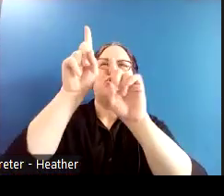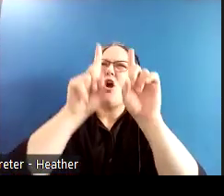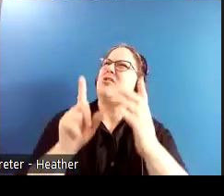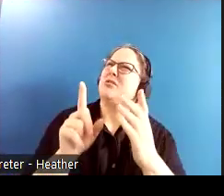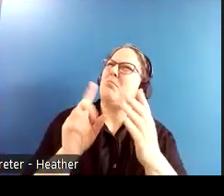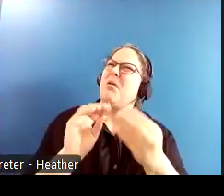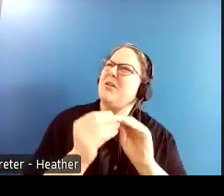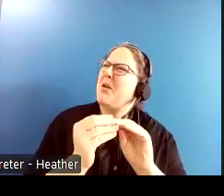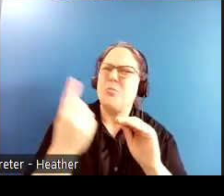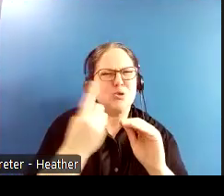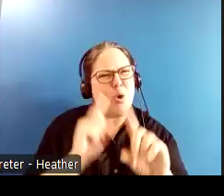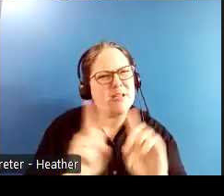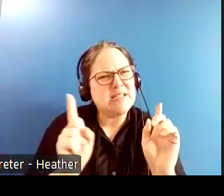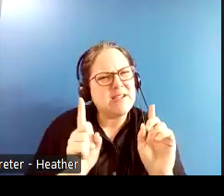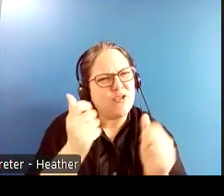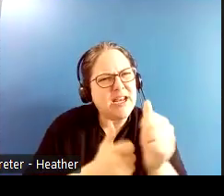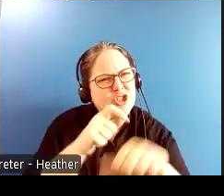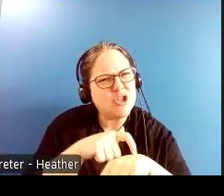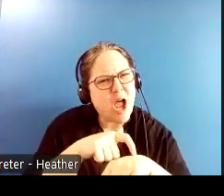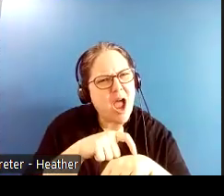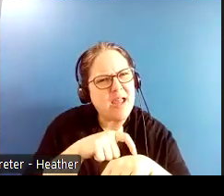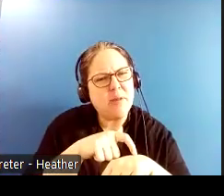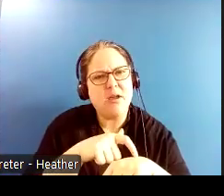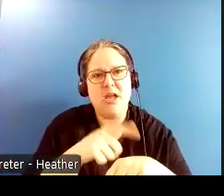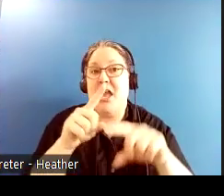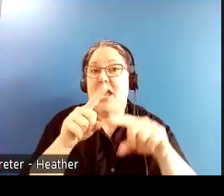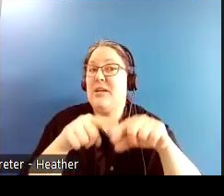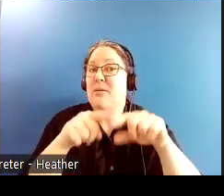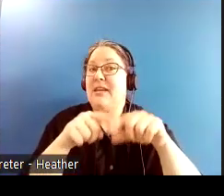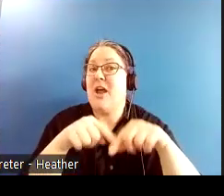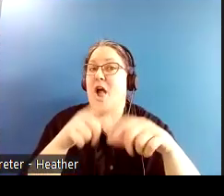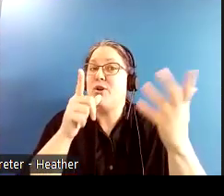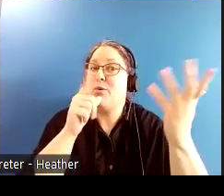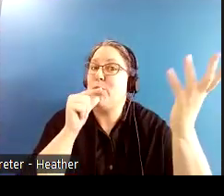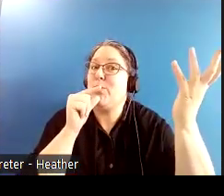a little bit different uh each time depending on whose hand shook when they were uh when they were